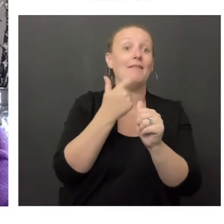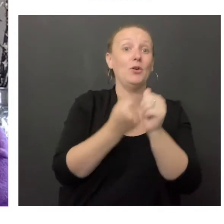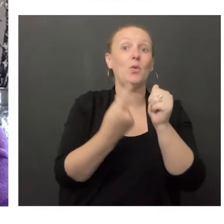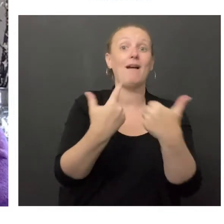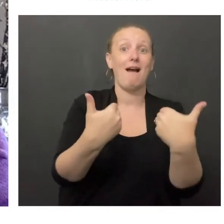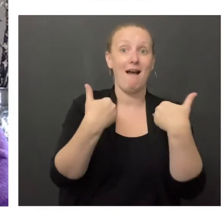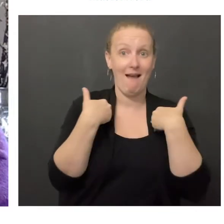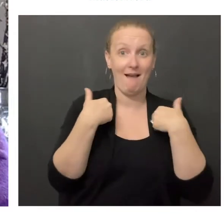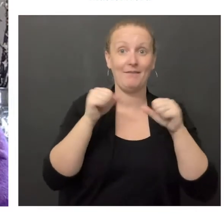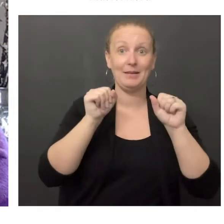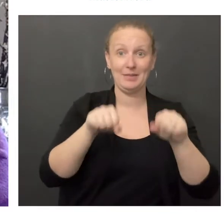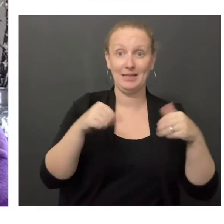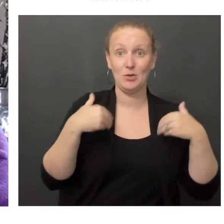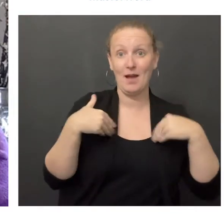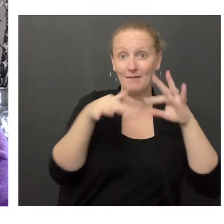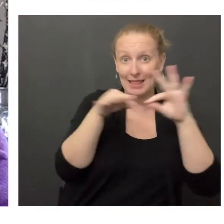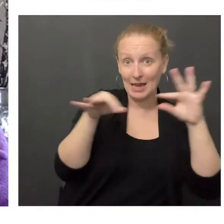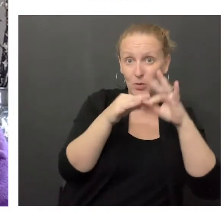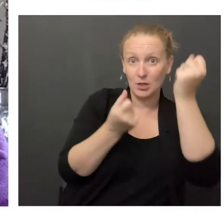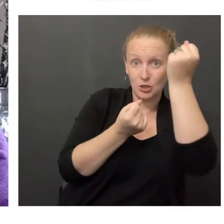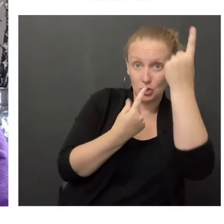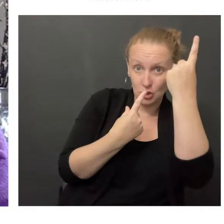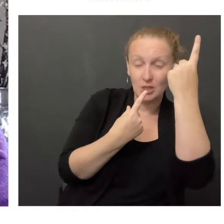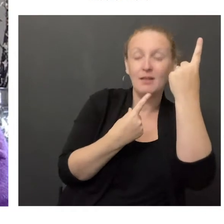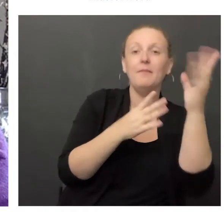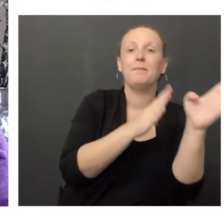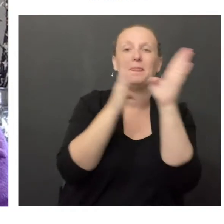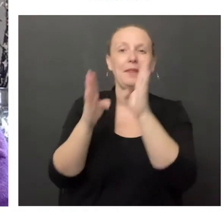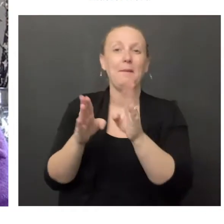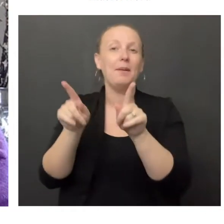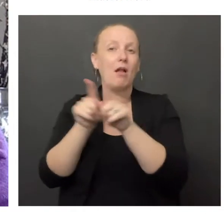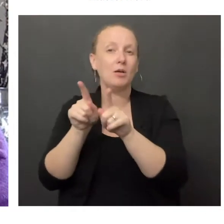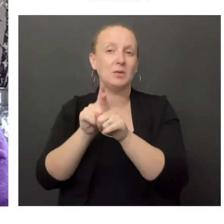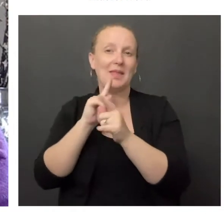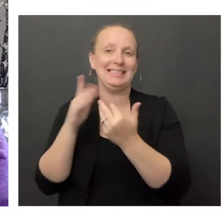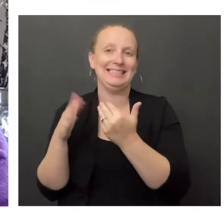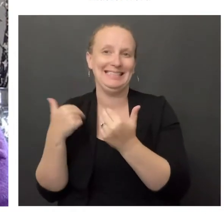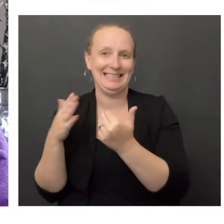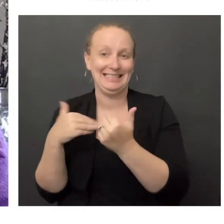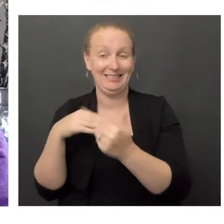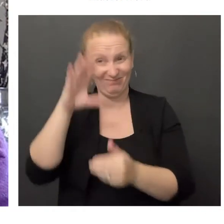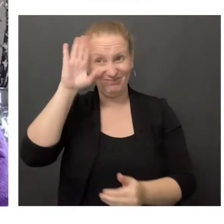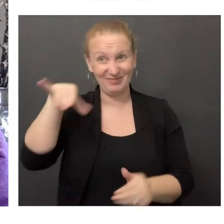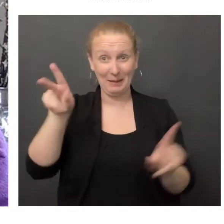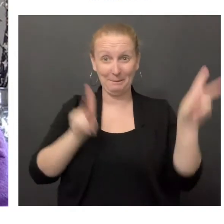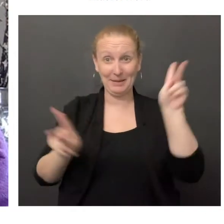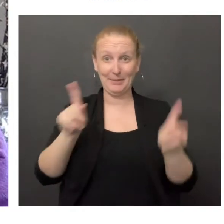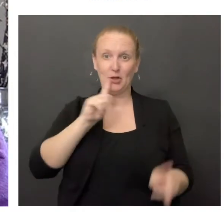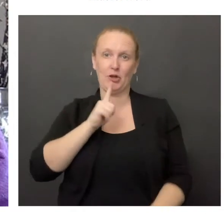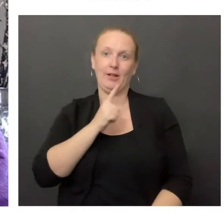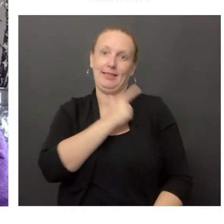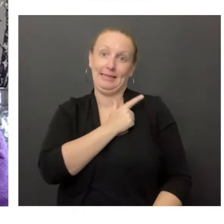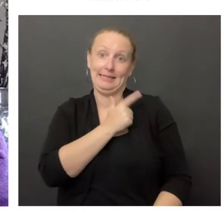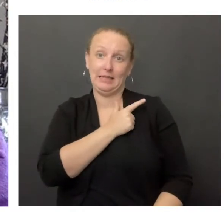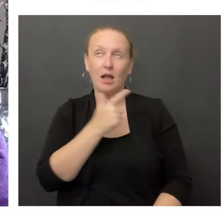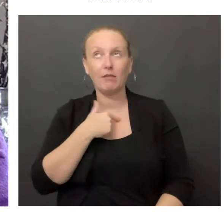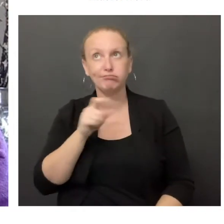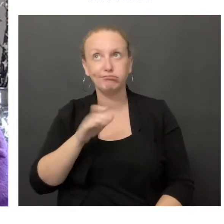So, people, we are humans were lazy. In general all of us are lazy. I can admit it, I'm lazy at some things also.